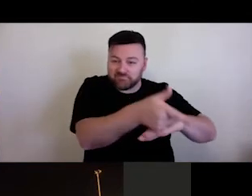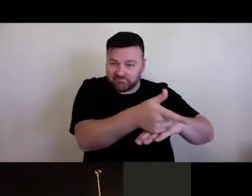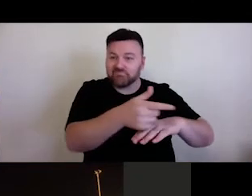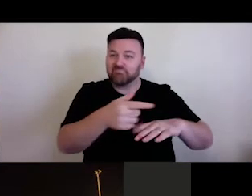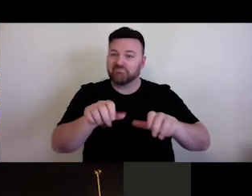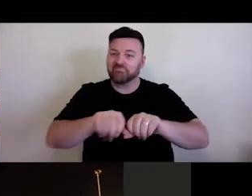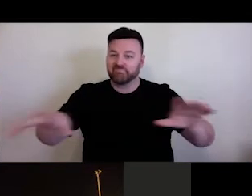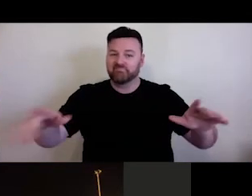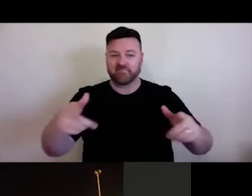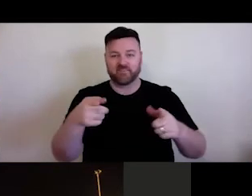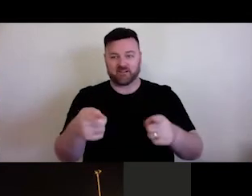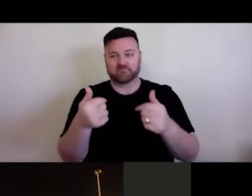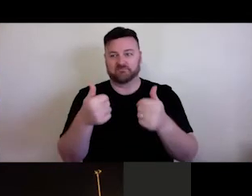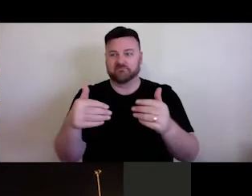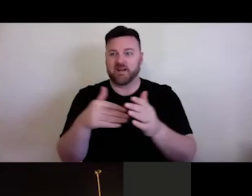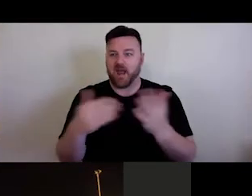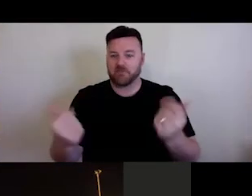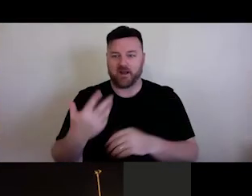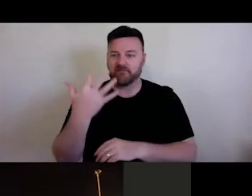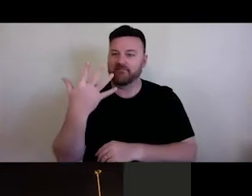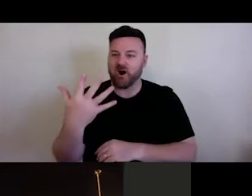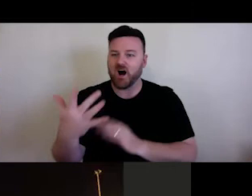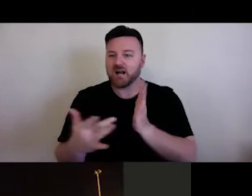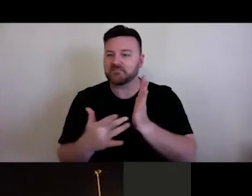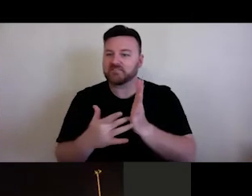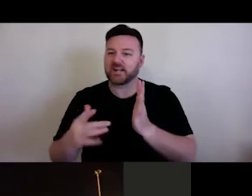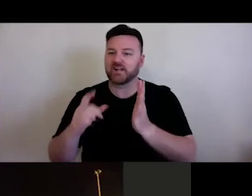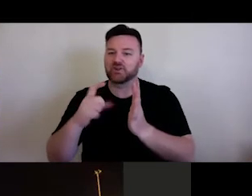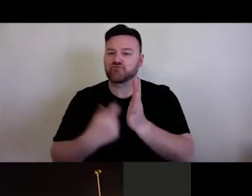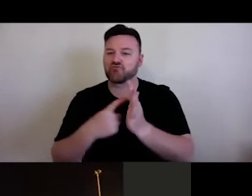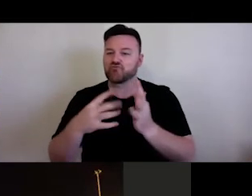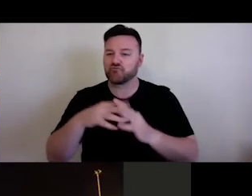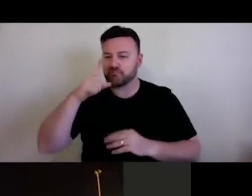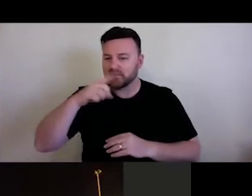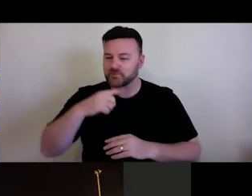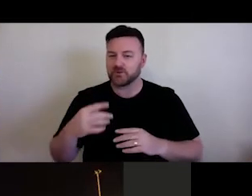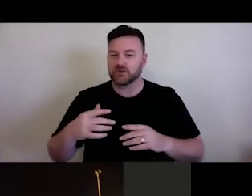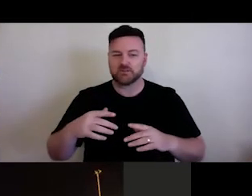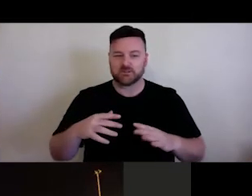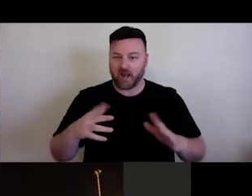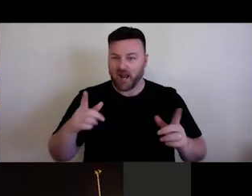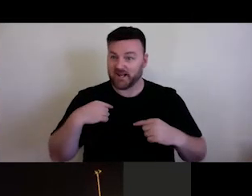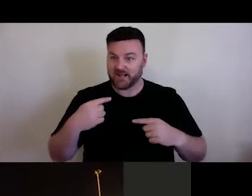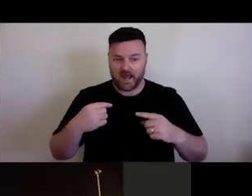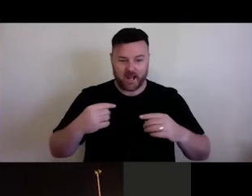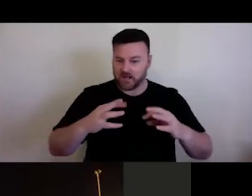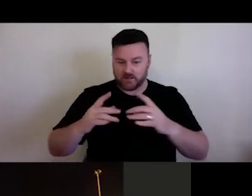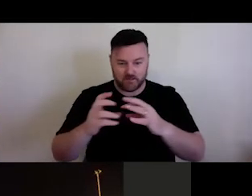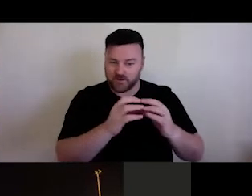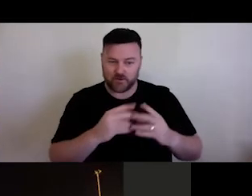operation dish we got five tech every Sunday and work every Sunday morning bringing the experience to people online and it's awesome and